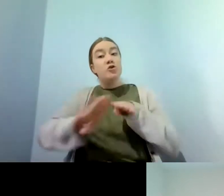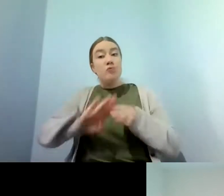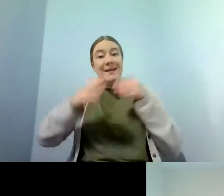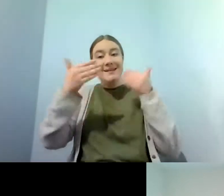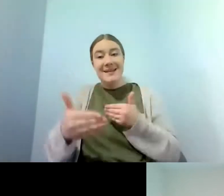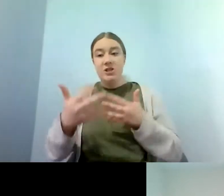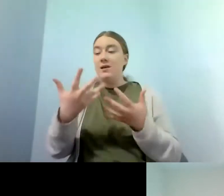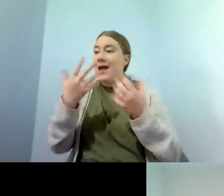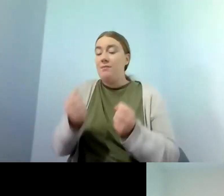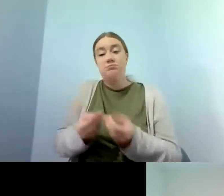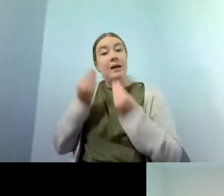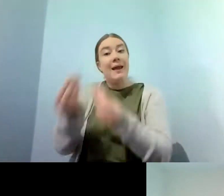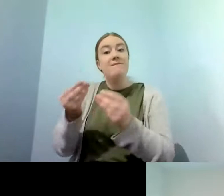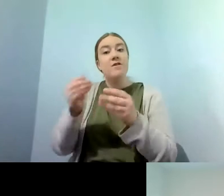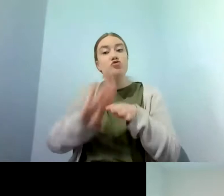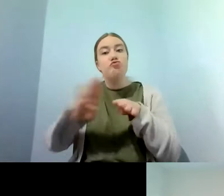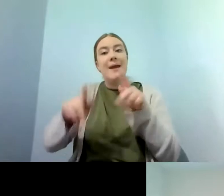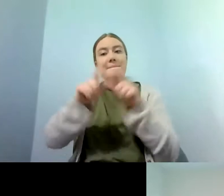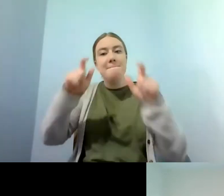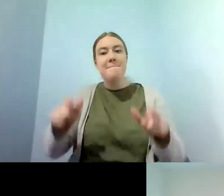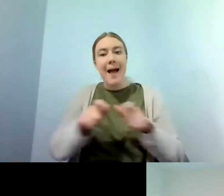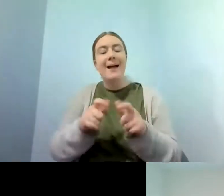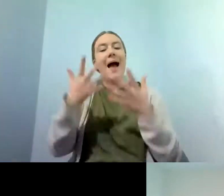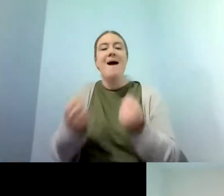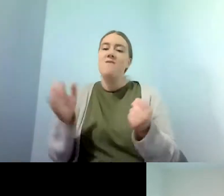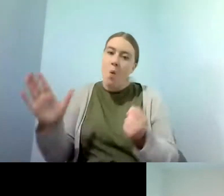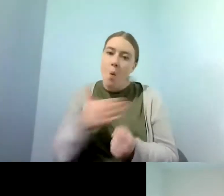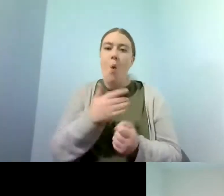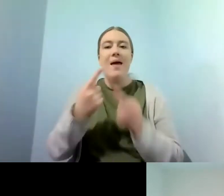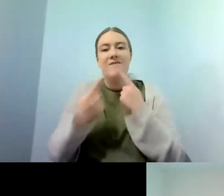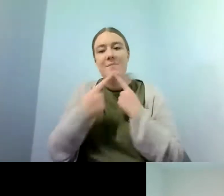a training pack which has all the information for you to take home with you and we're also